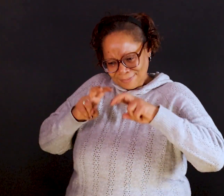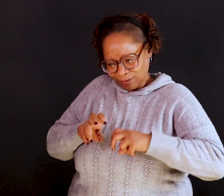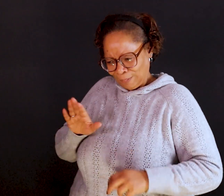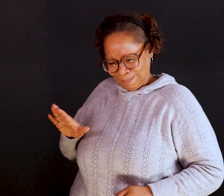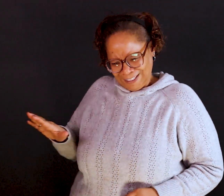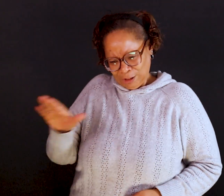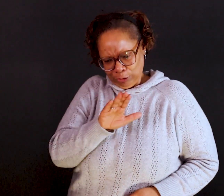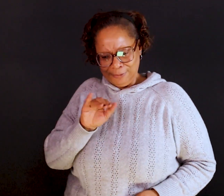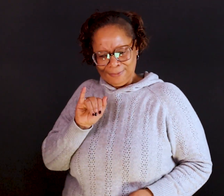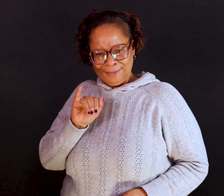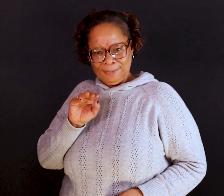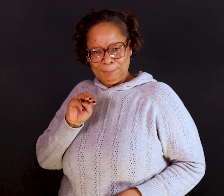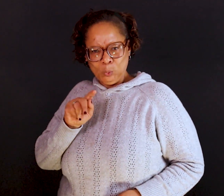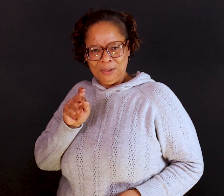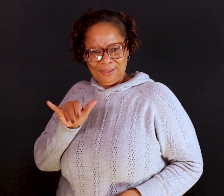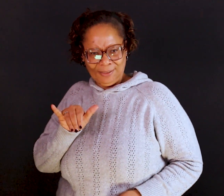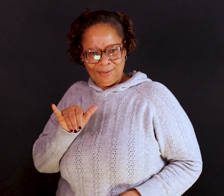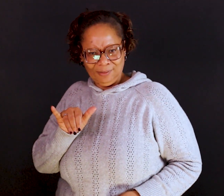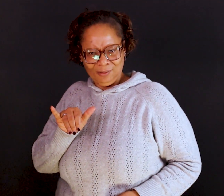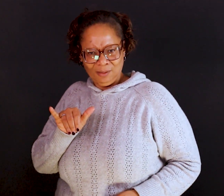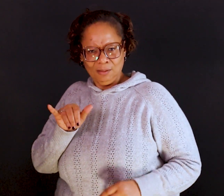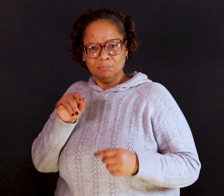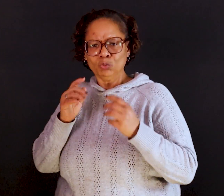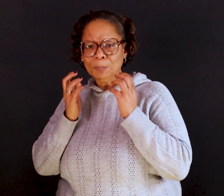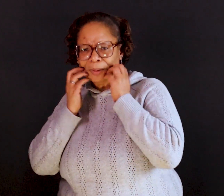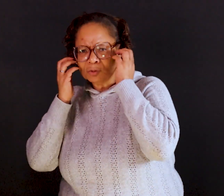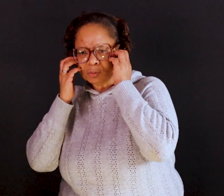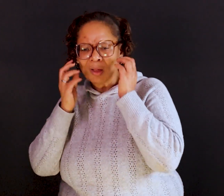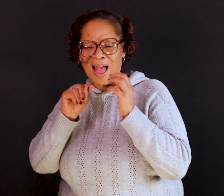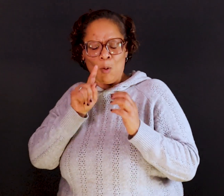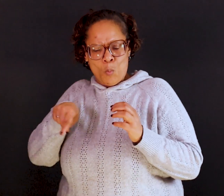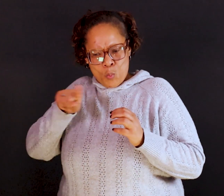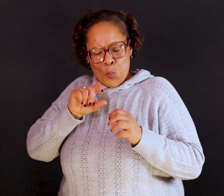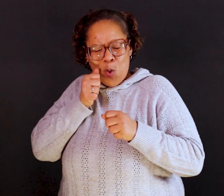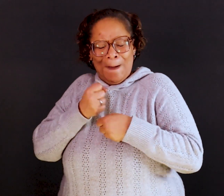Assess their immunity to Measles.